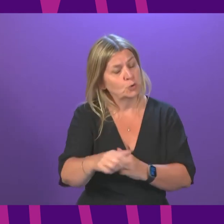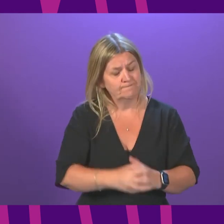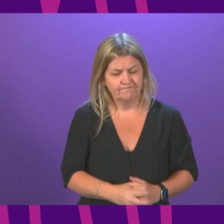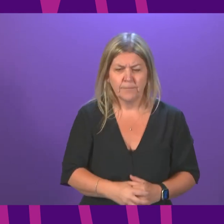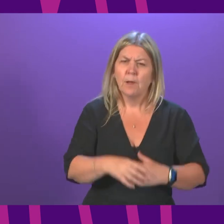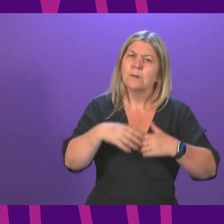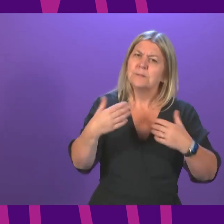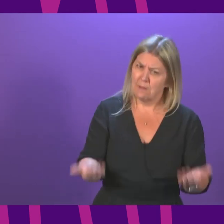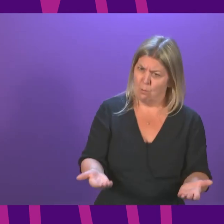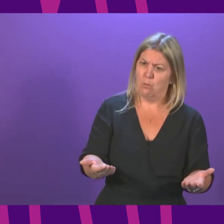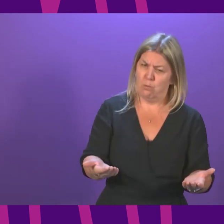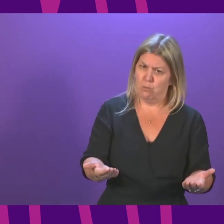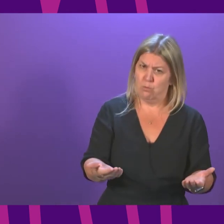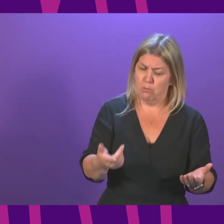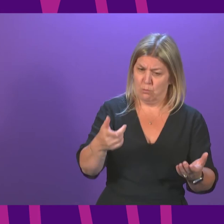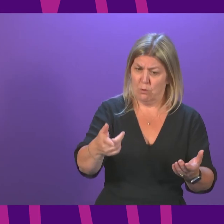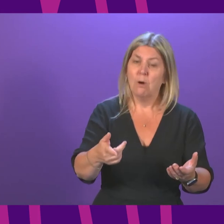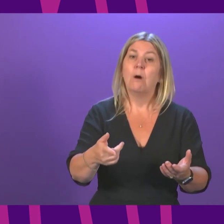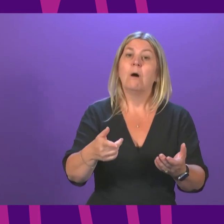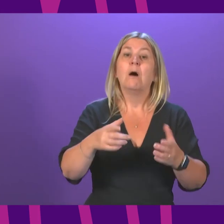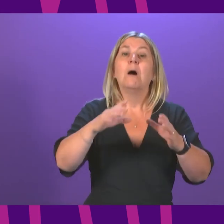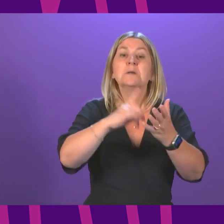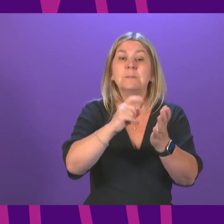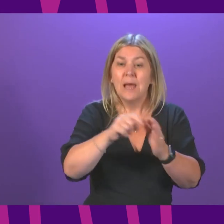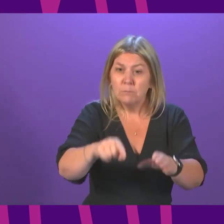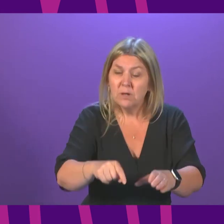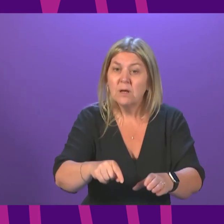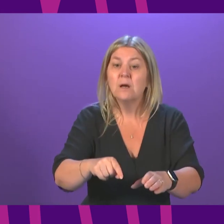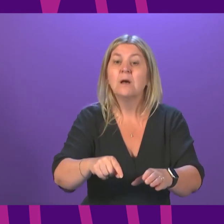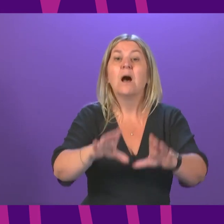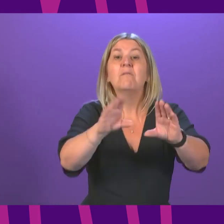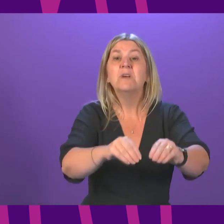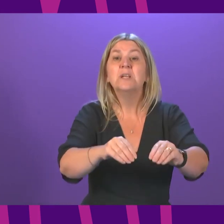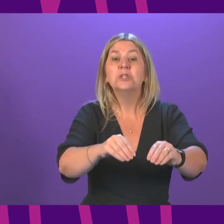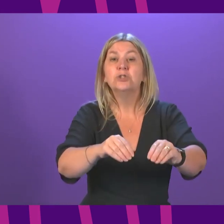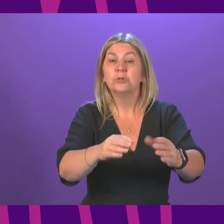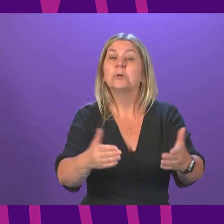was available to us in the bill was simply to revoke powers or let them expire. I understand